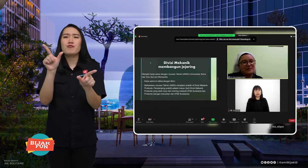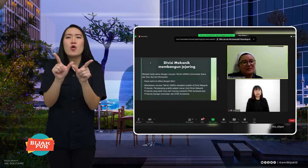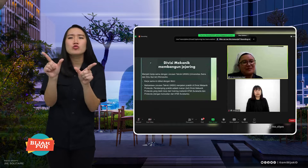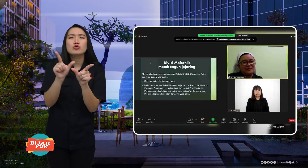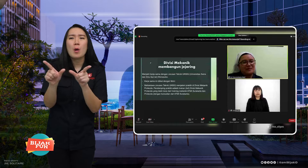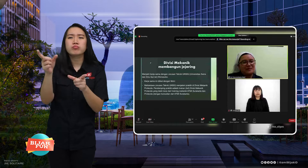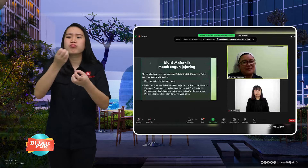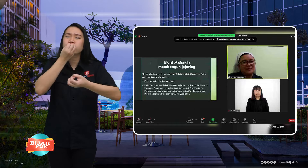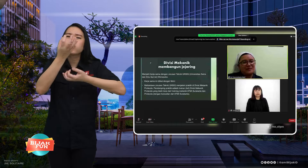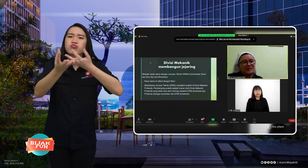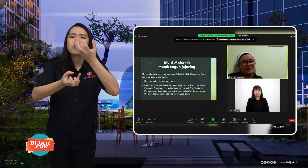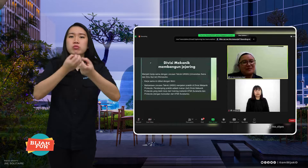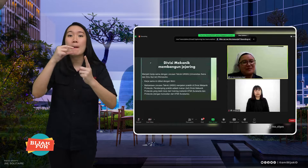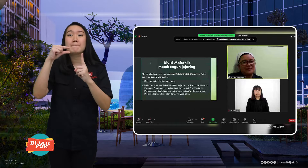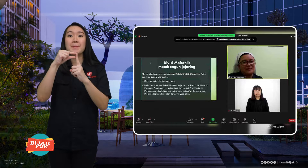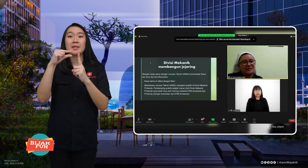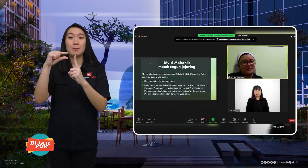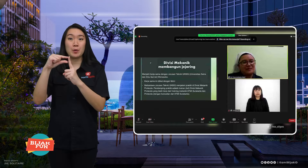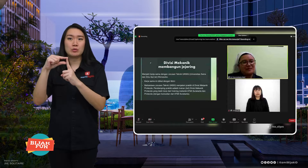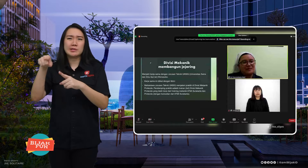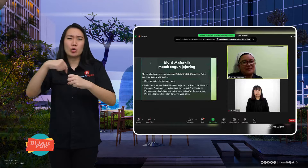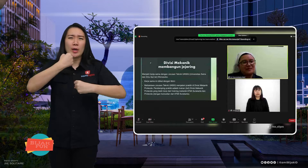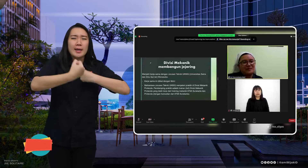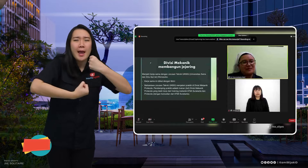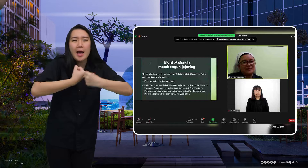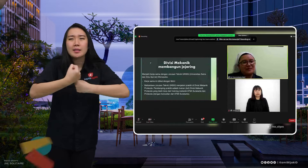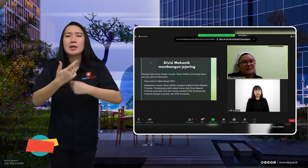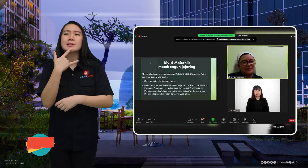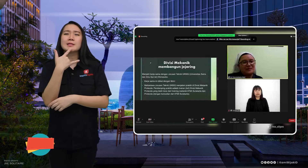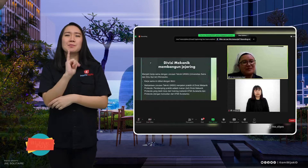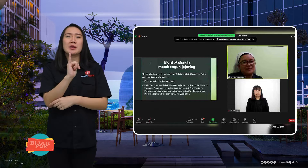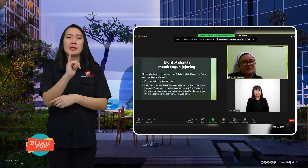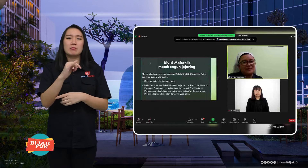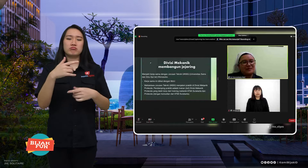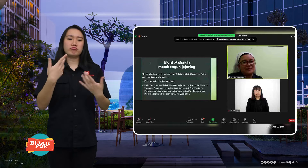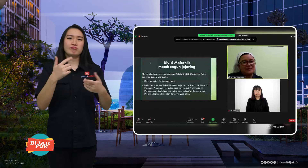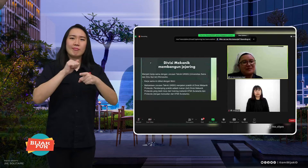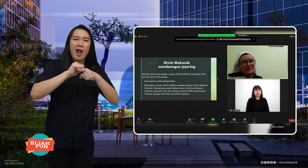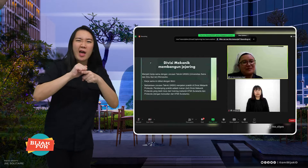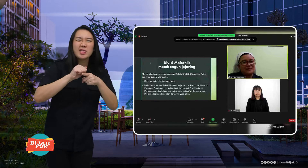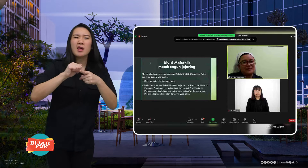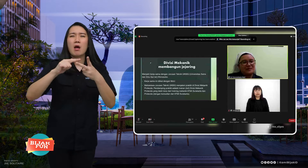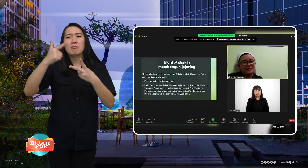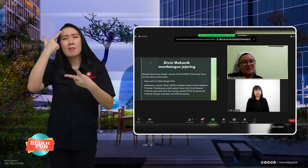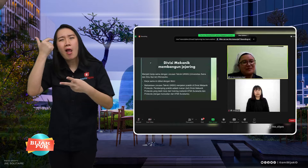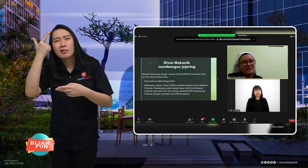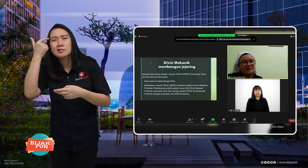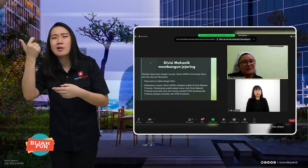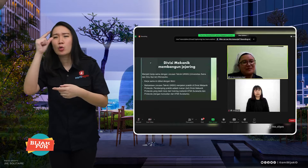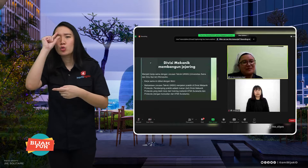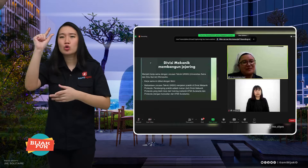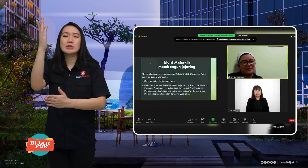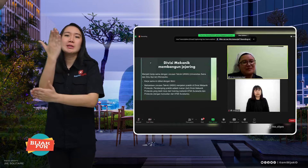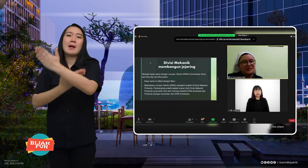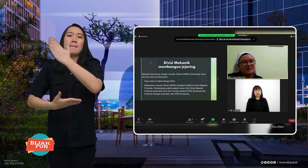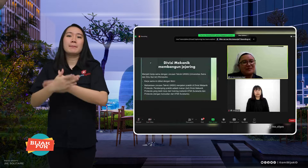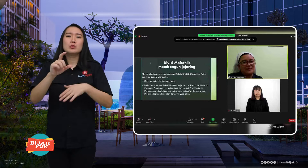Wonosobo explained that PT Protecda is an activity such as training and learning for disabilities